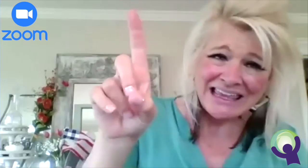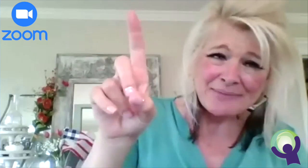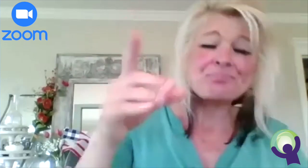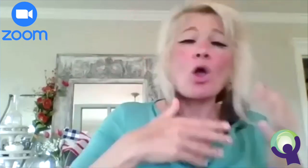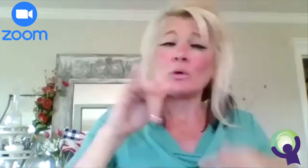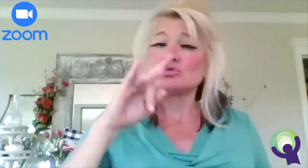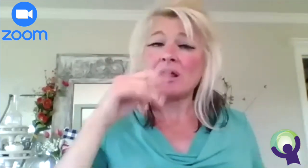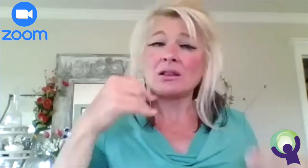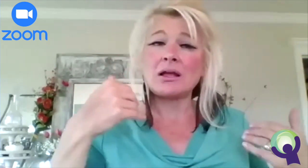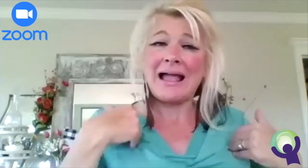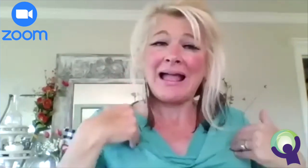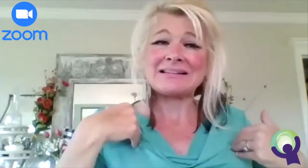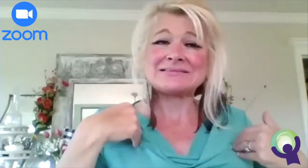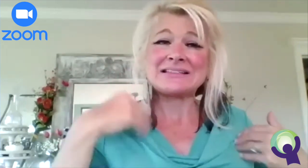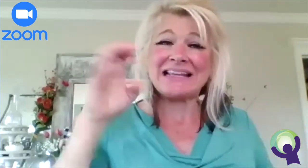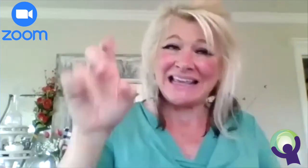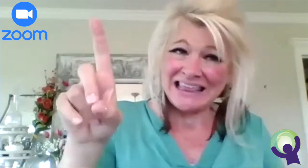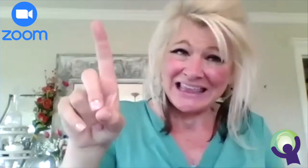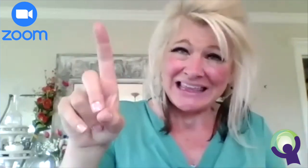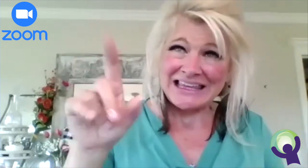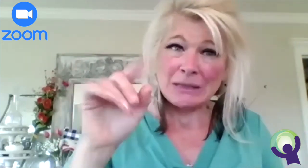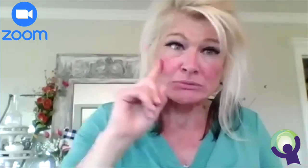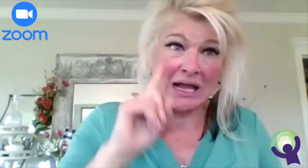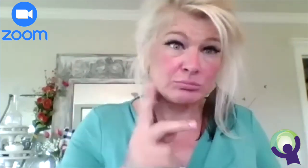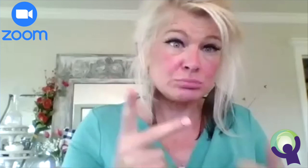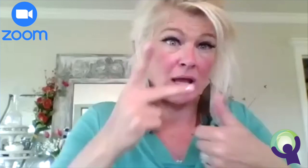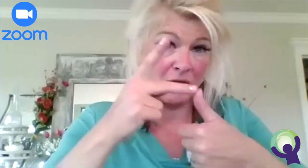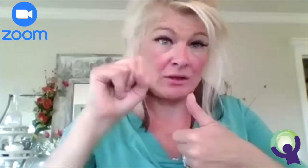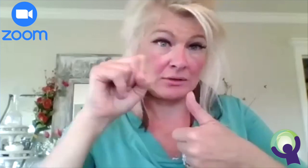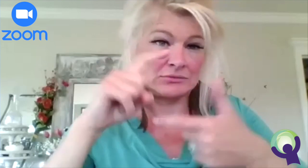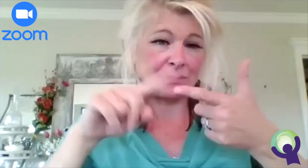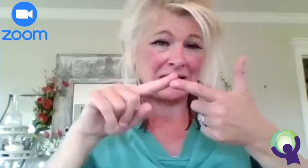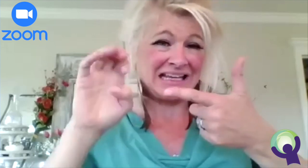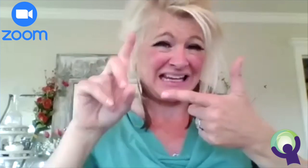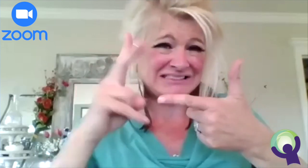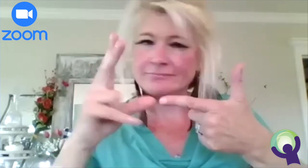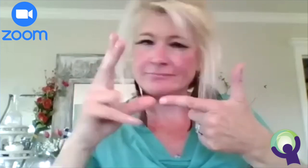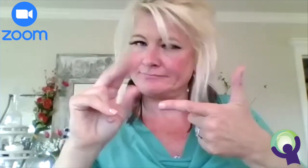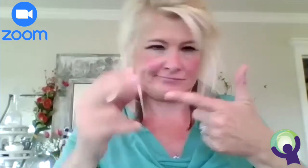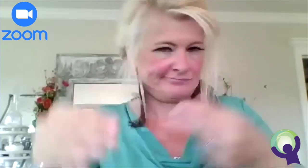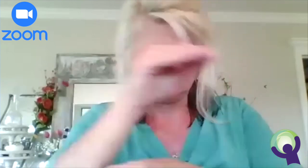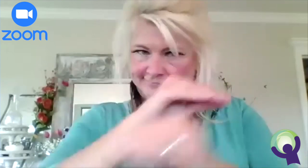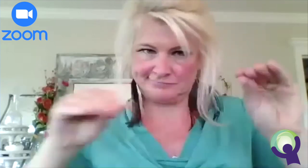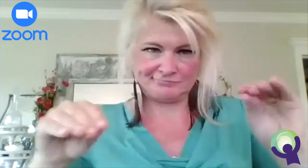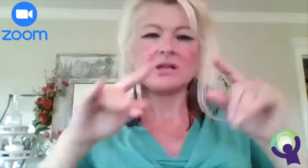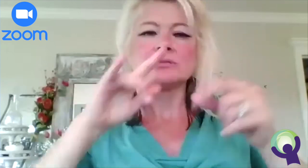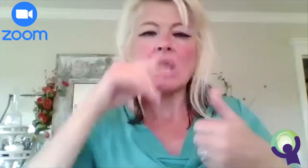You have to have this discussion with them and yes, they might